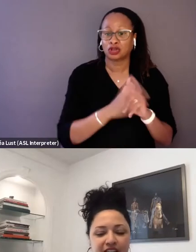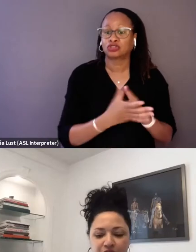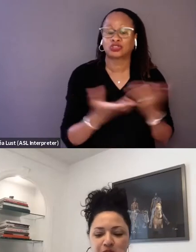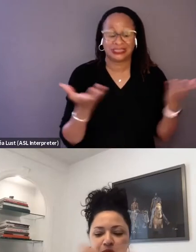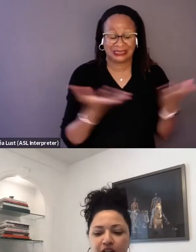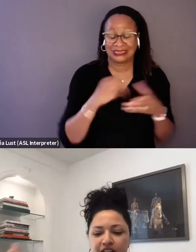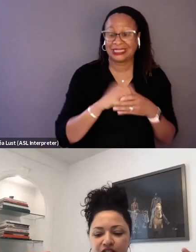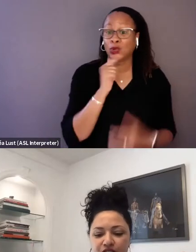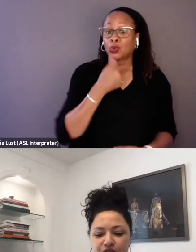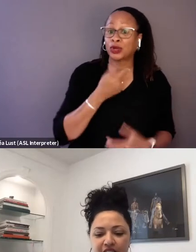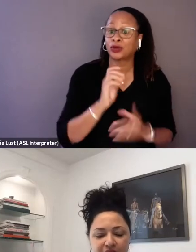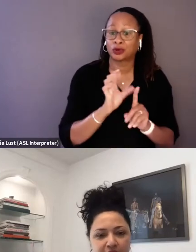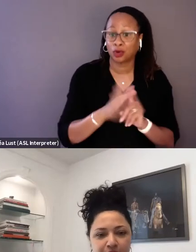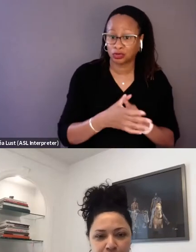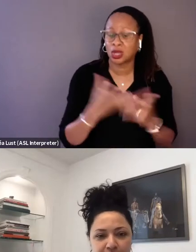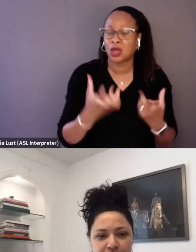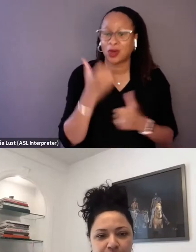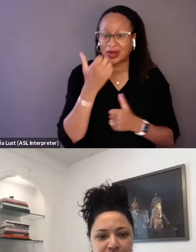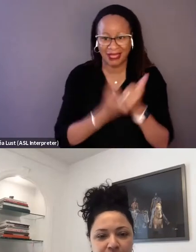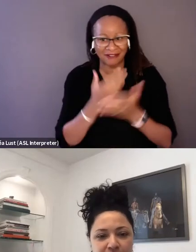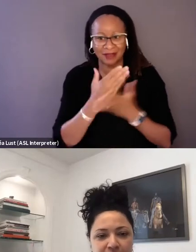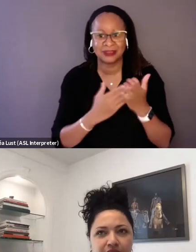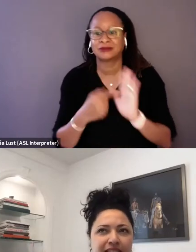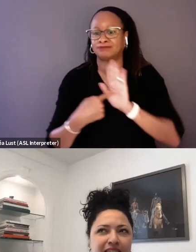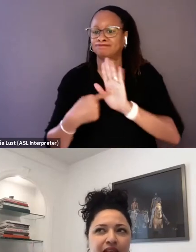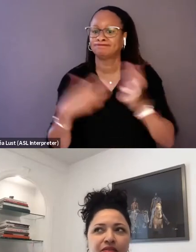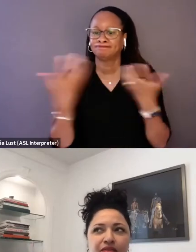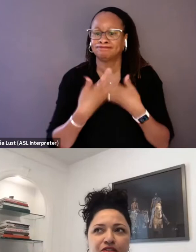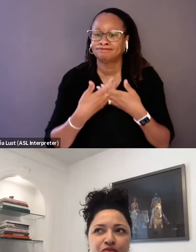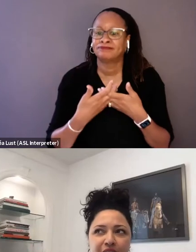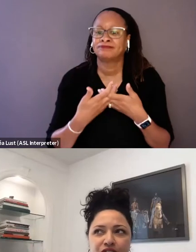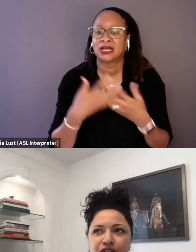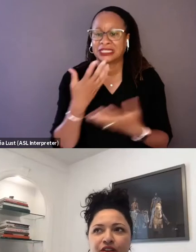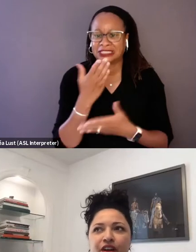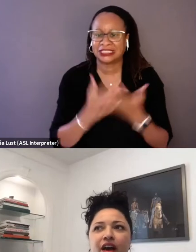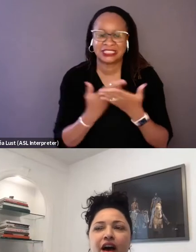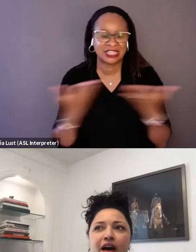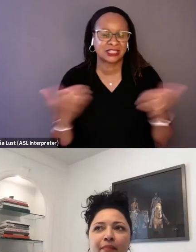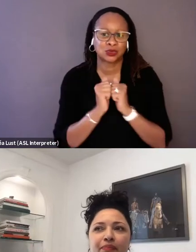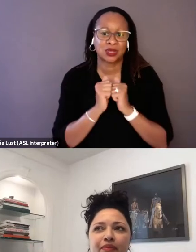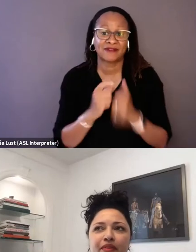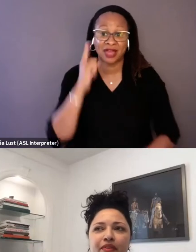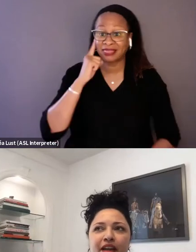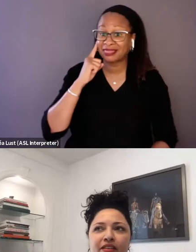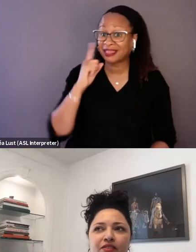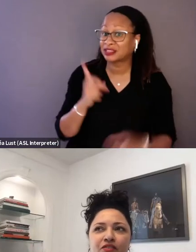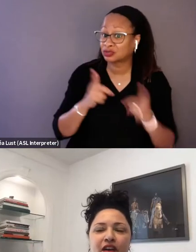And so we wanted to, at every episode braid those things together and I think the director that,